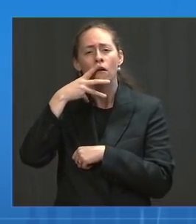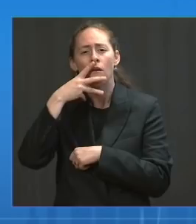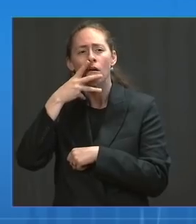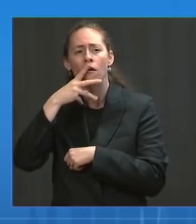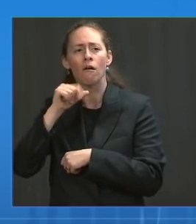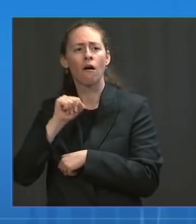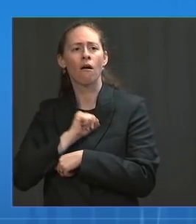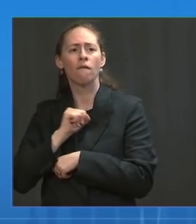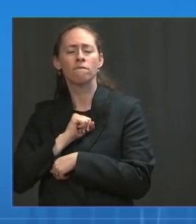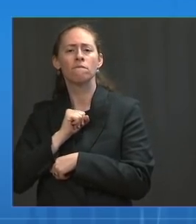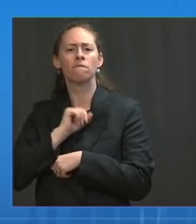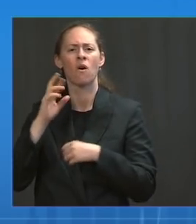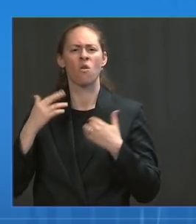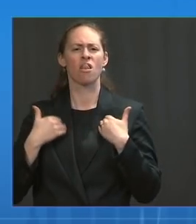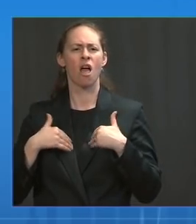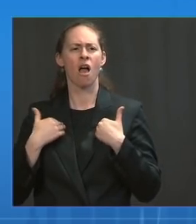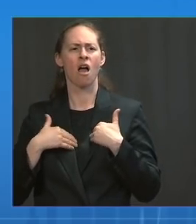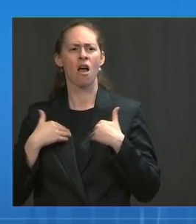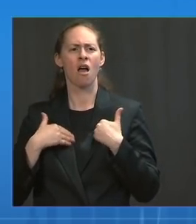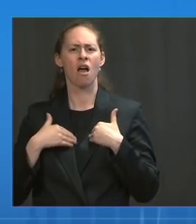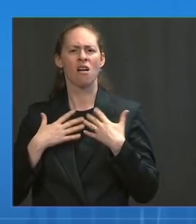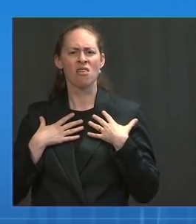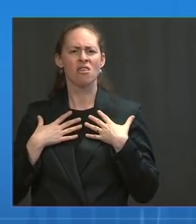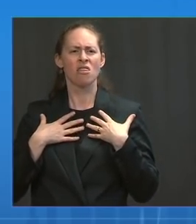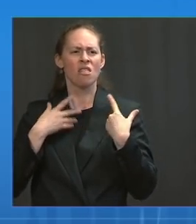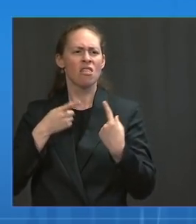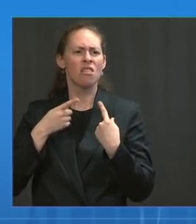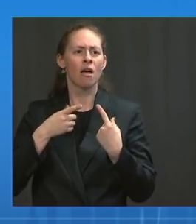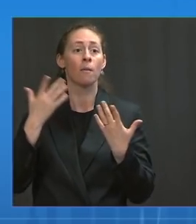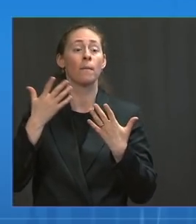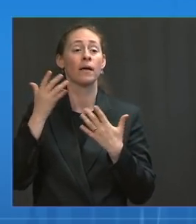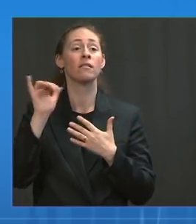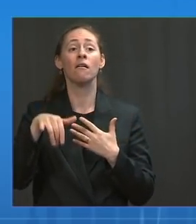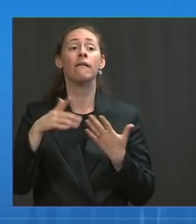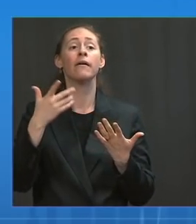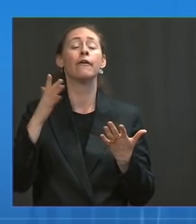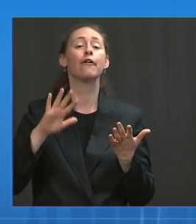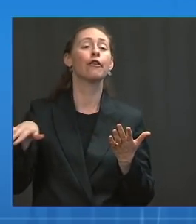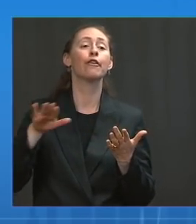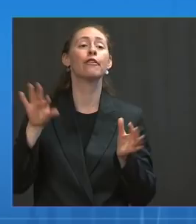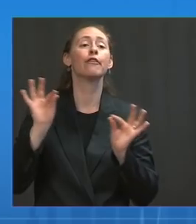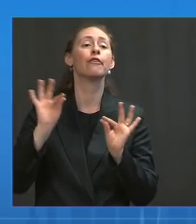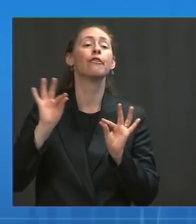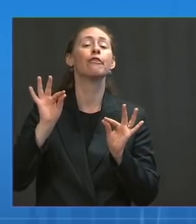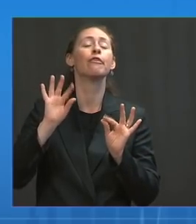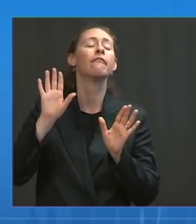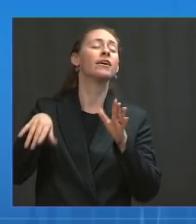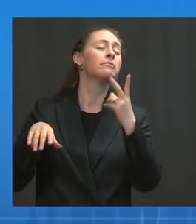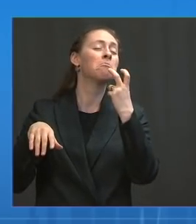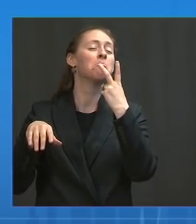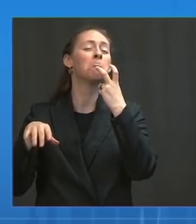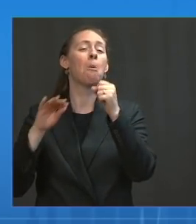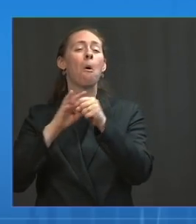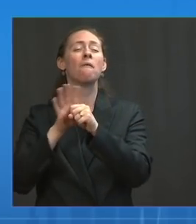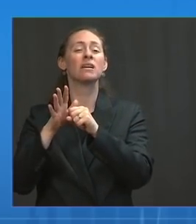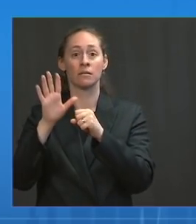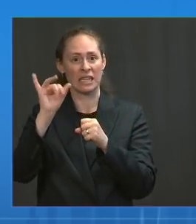that people may just ignore and as not being COVID-19. What I would say is, if you have those upper respiratory symptoms